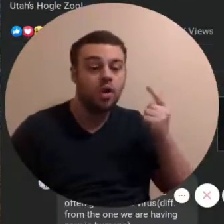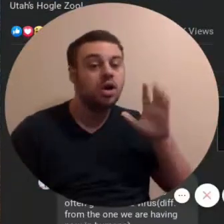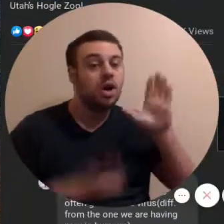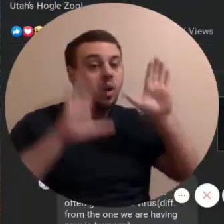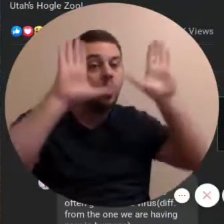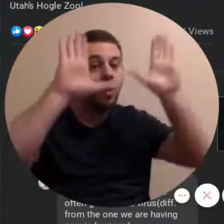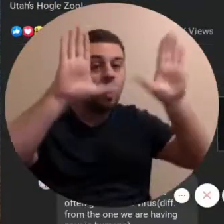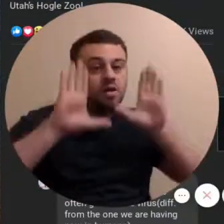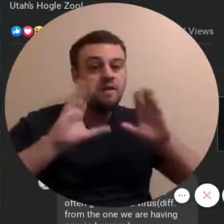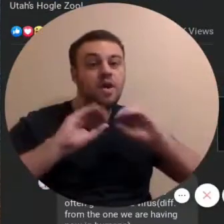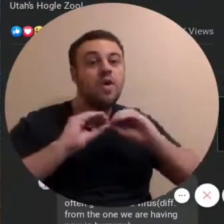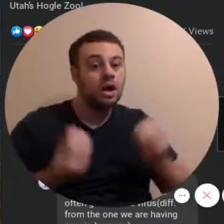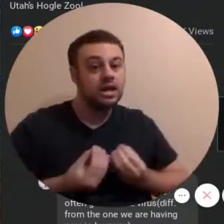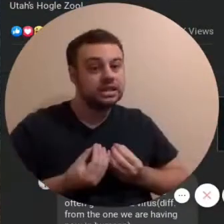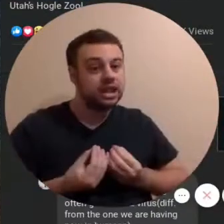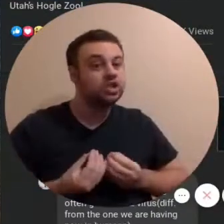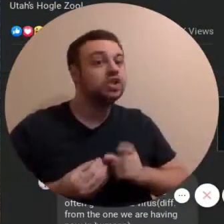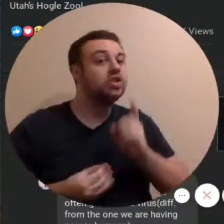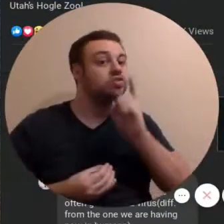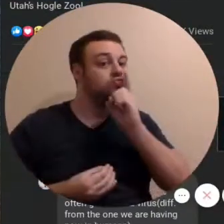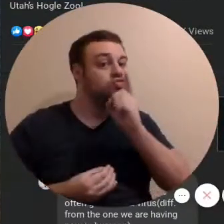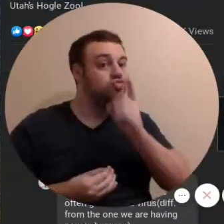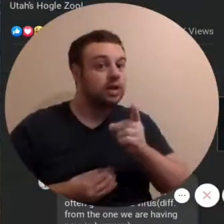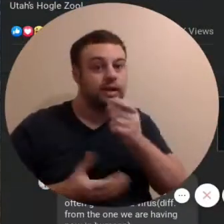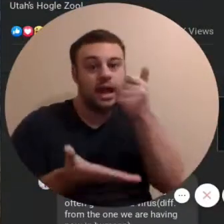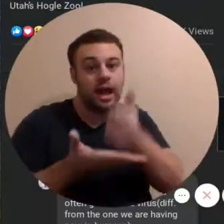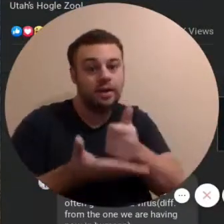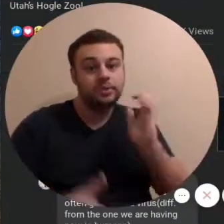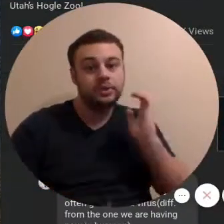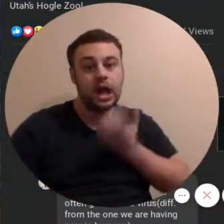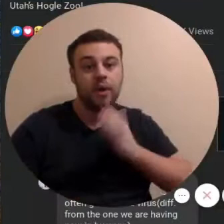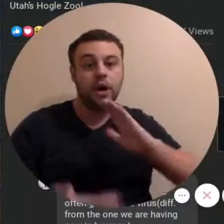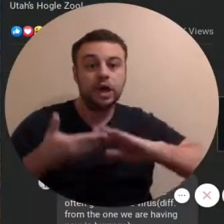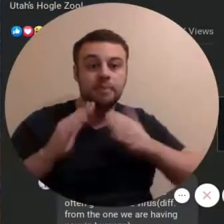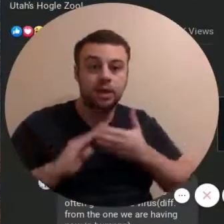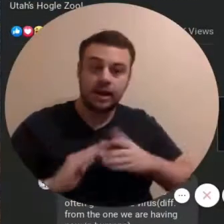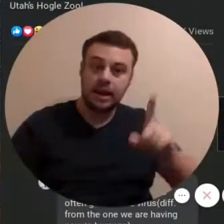in this community, because we are surrounded by wildlife, almost statewide.